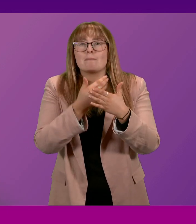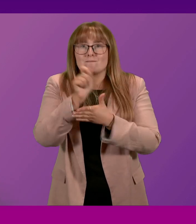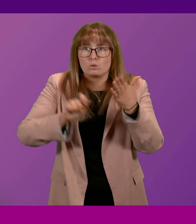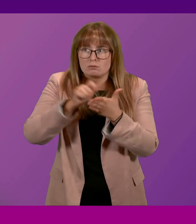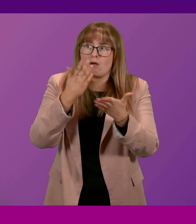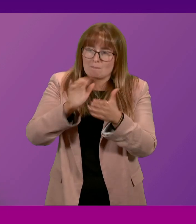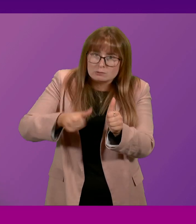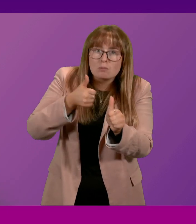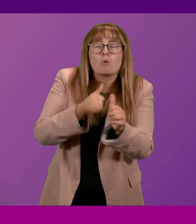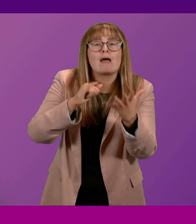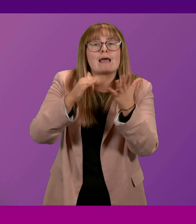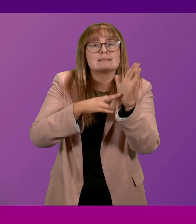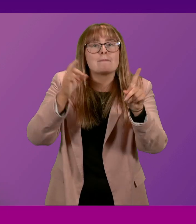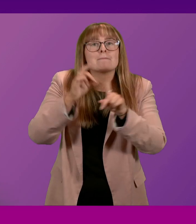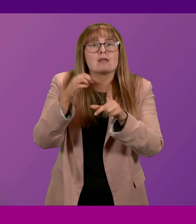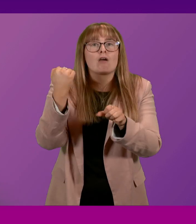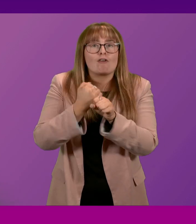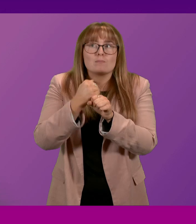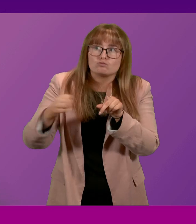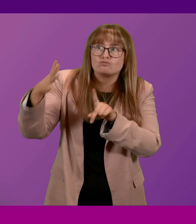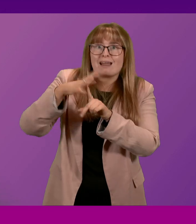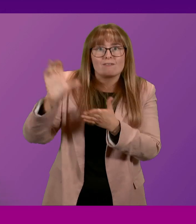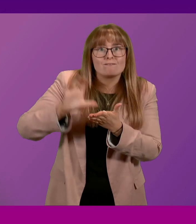the Scottish National Party Government’s record funding for the national health service in the